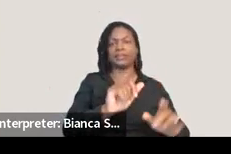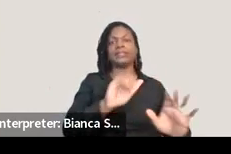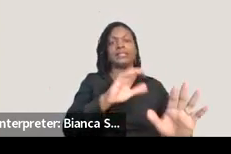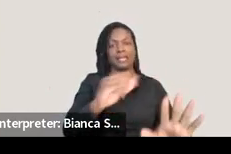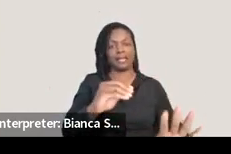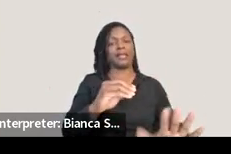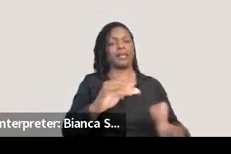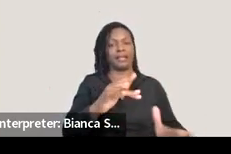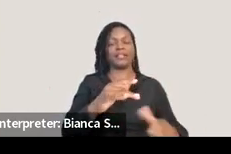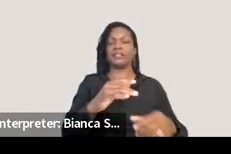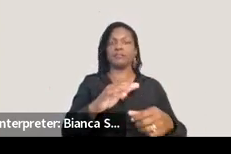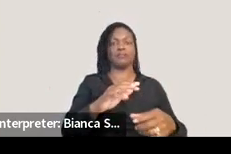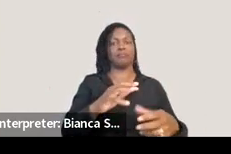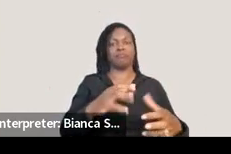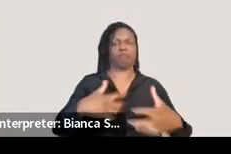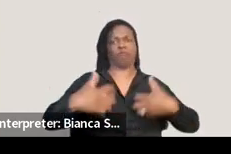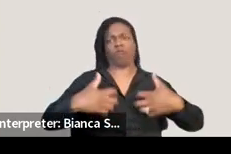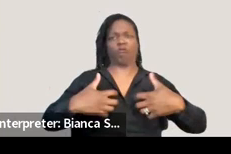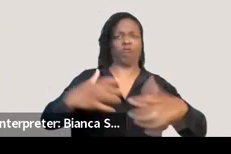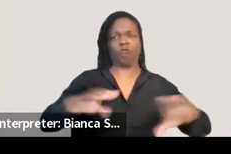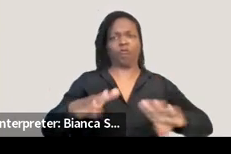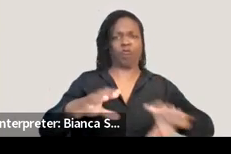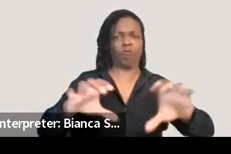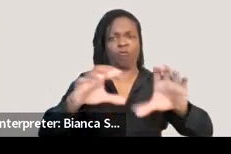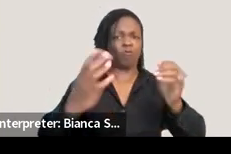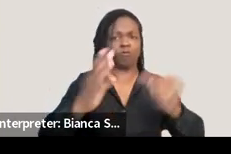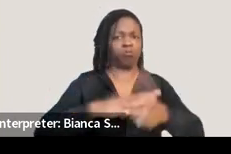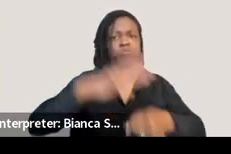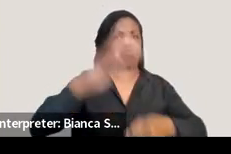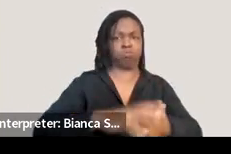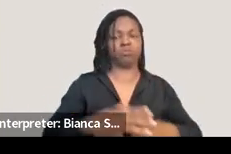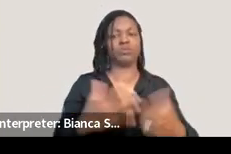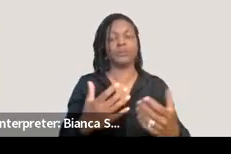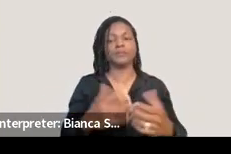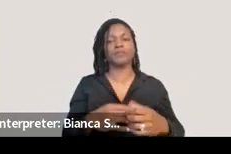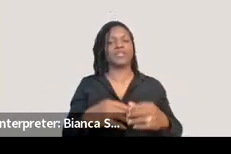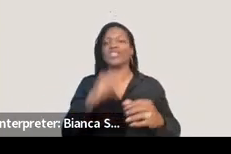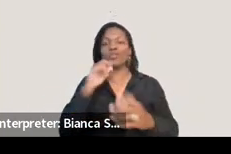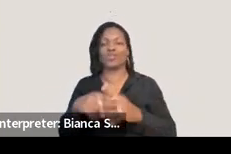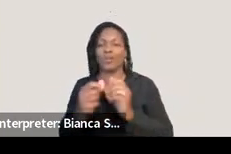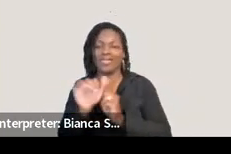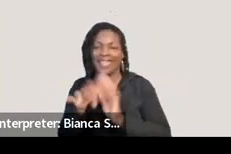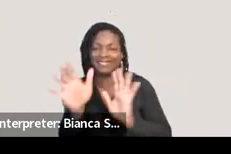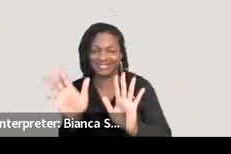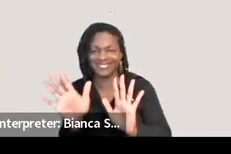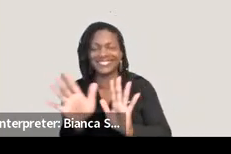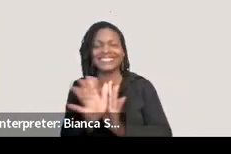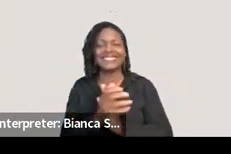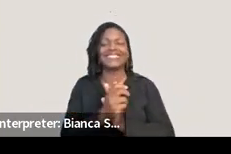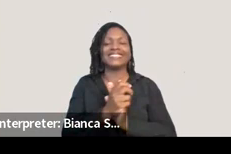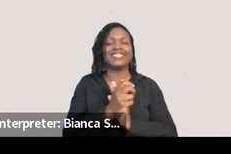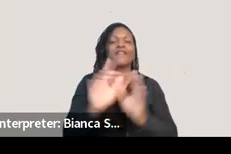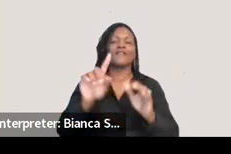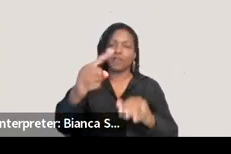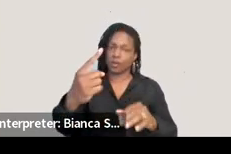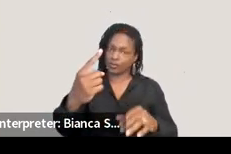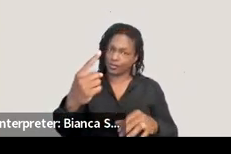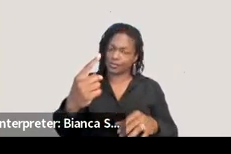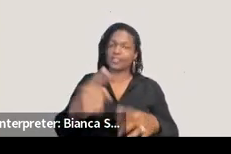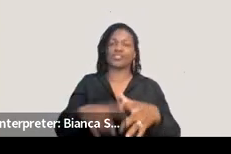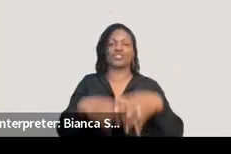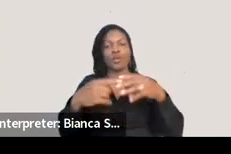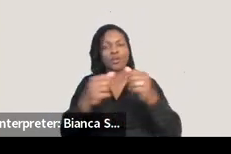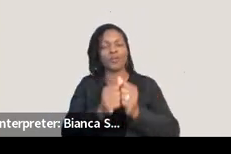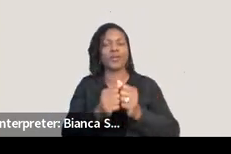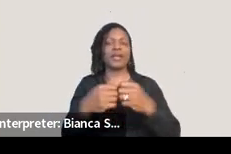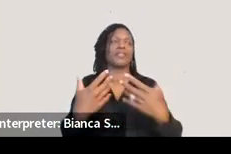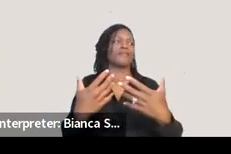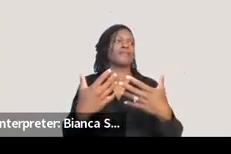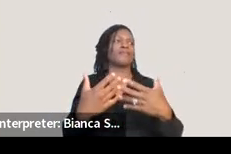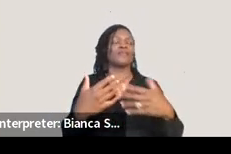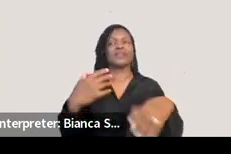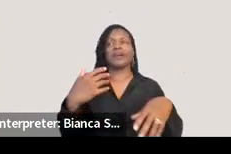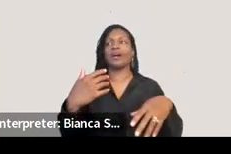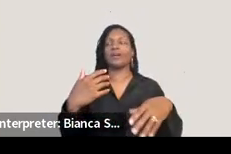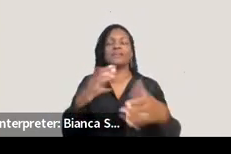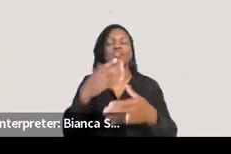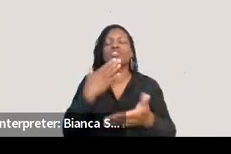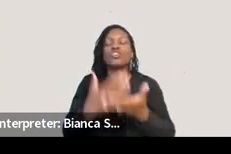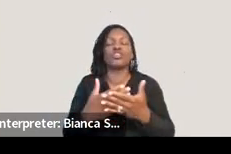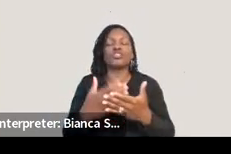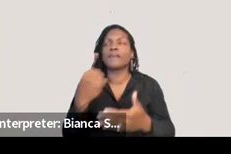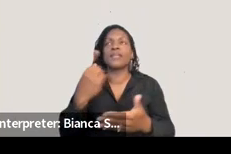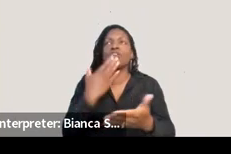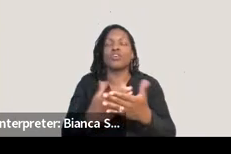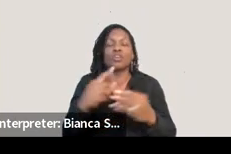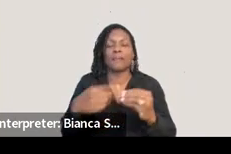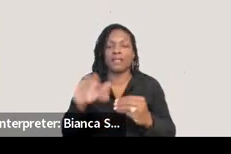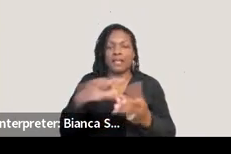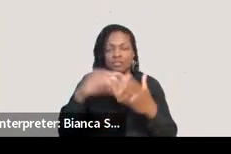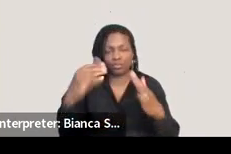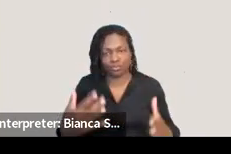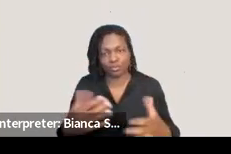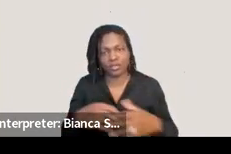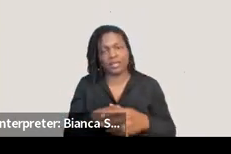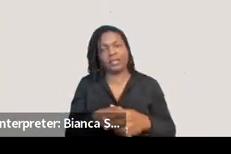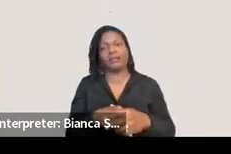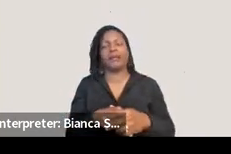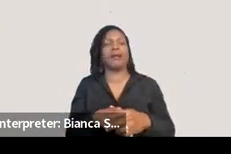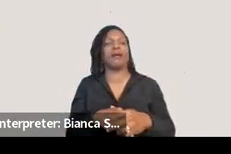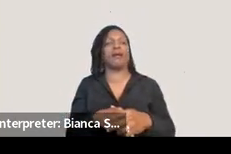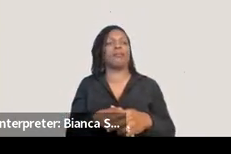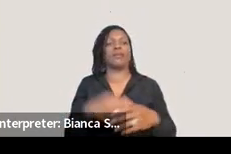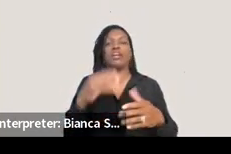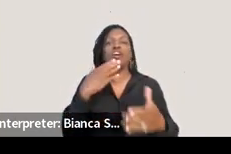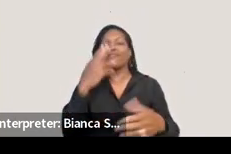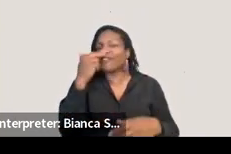Never criticized the behavior. Just show that you have genuine interest in genuine care about that student. Maybe start off with a fun story or something good about them before you have to move into why we're actually meeting about that behavior.